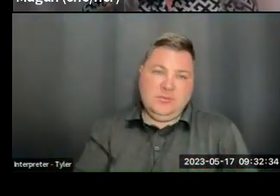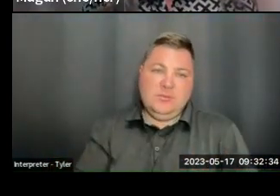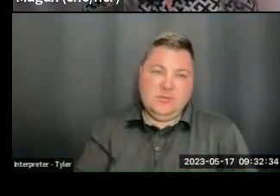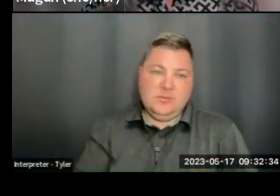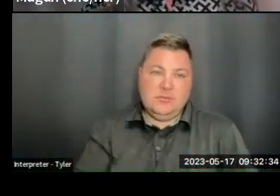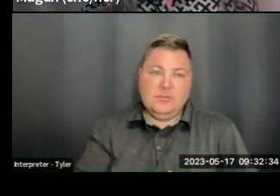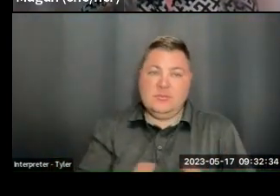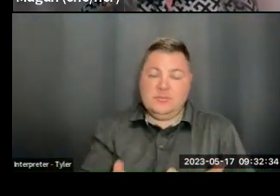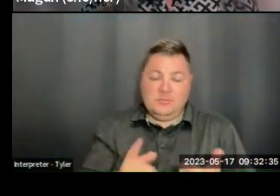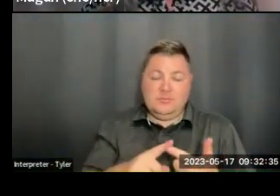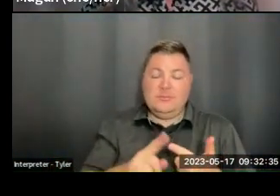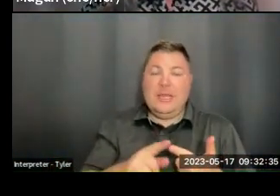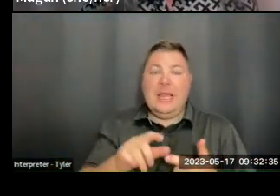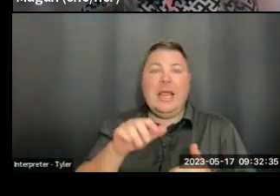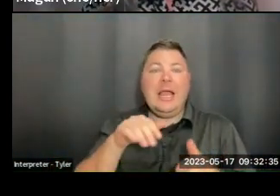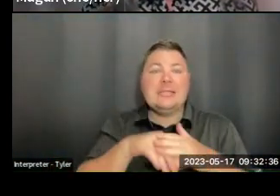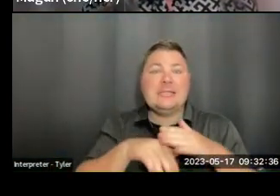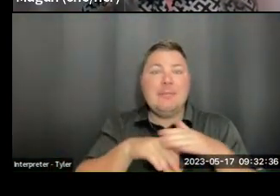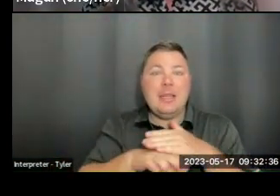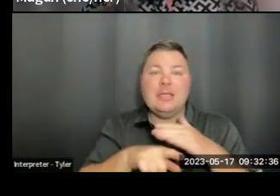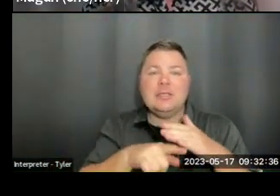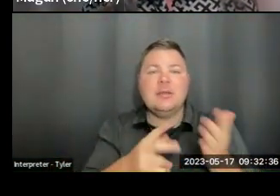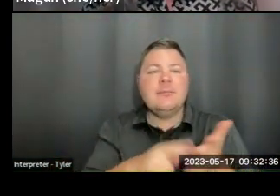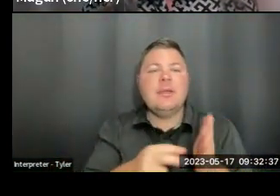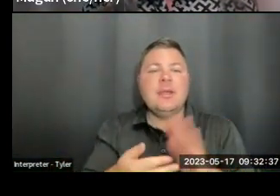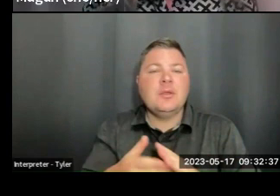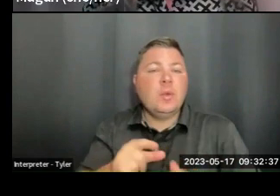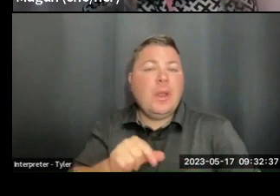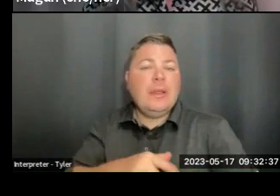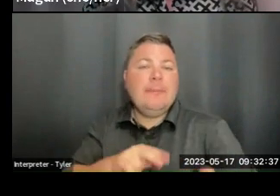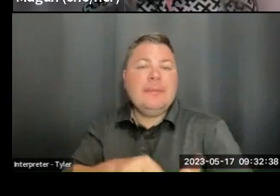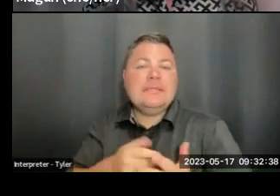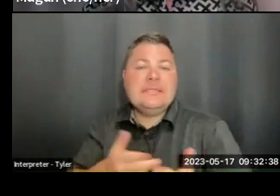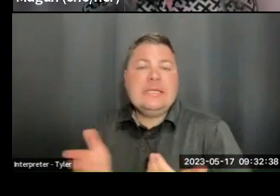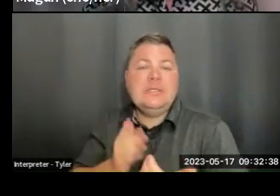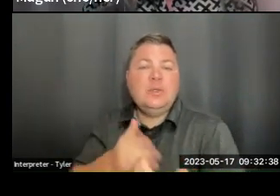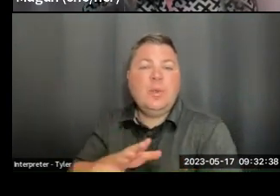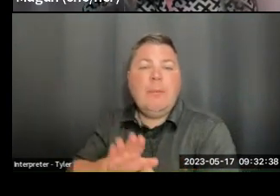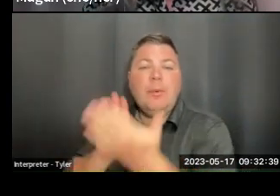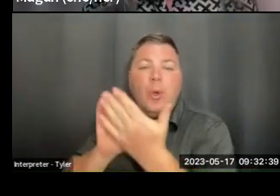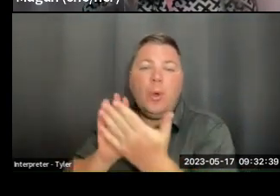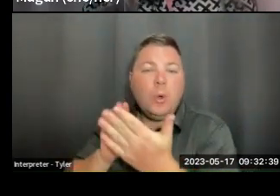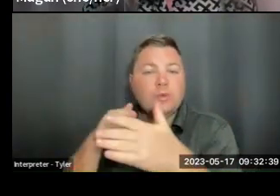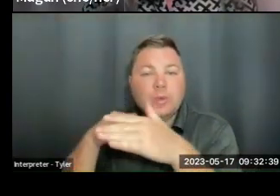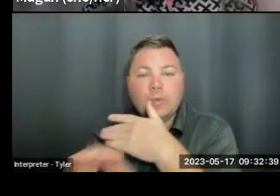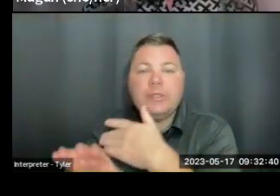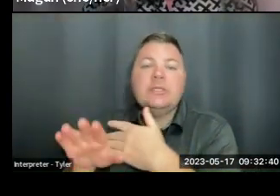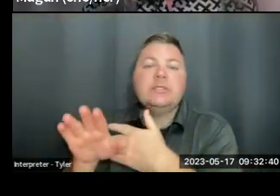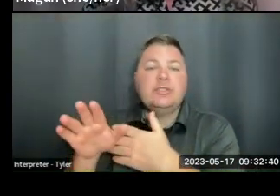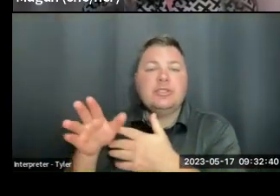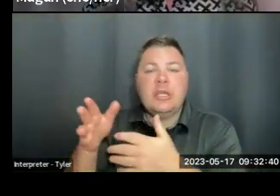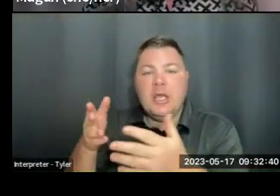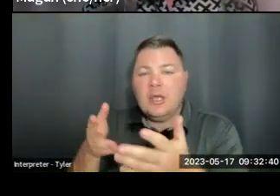That's compliance. Accessibility, the quality of being